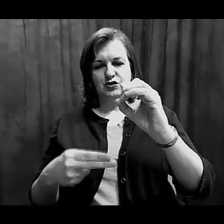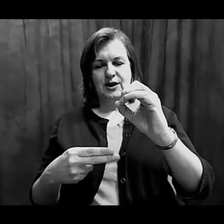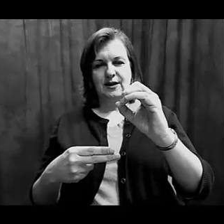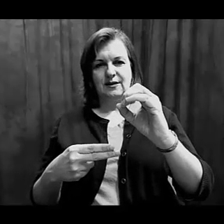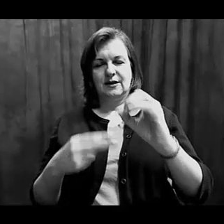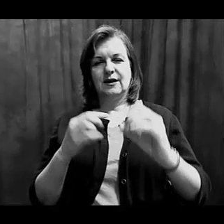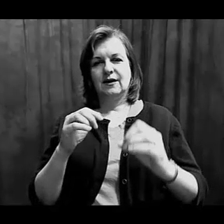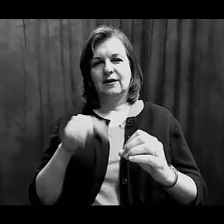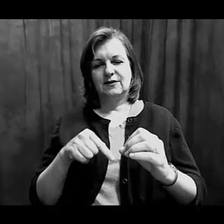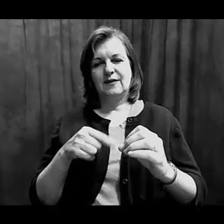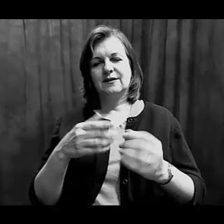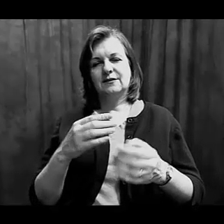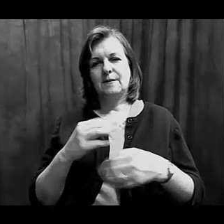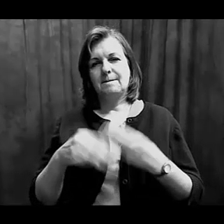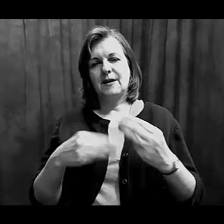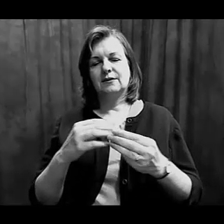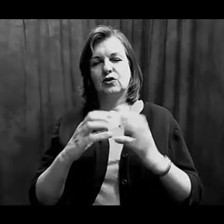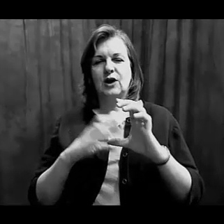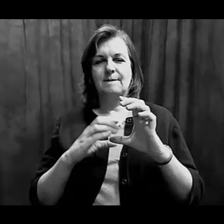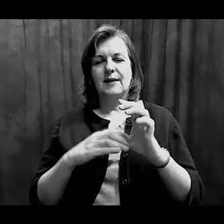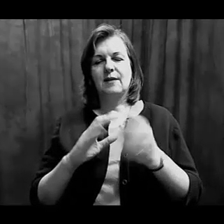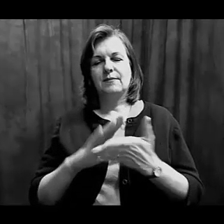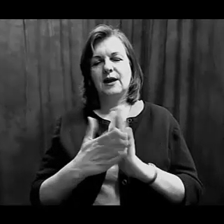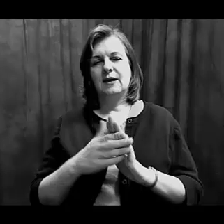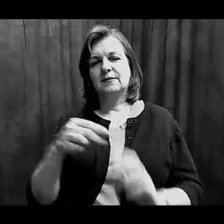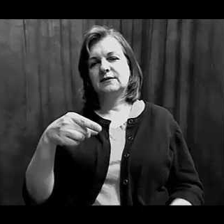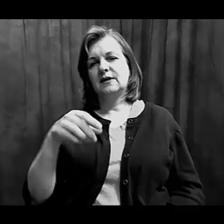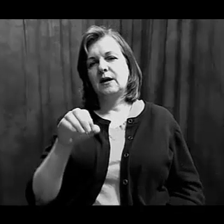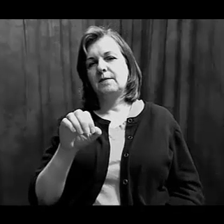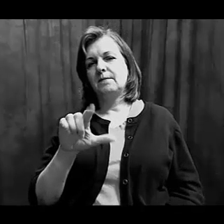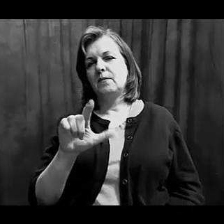slightly polarize